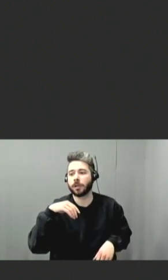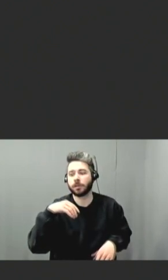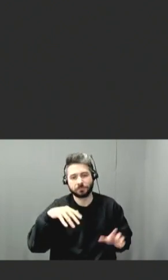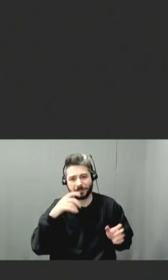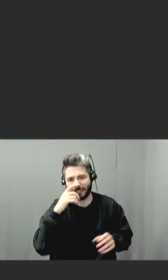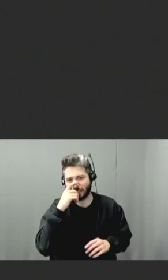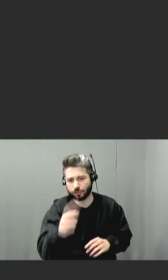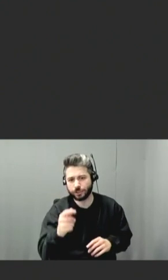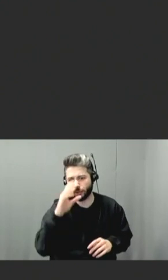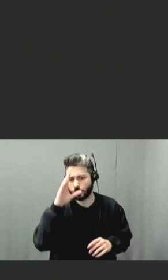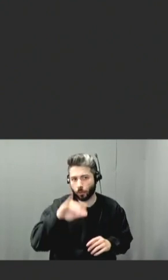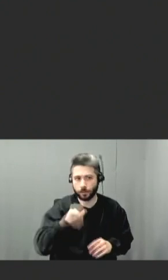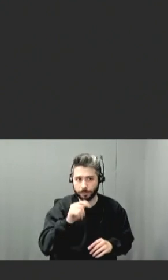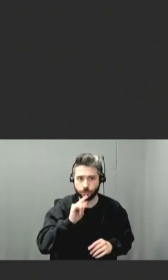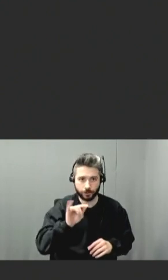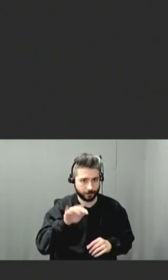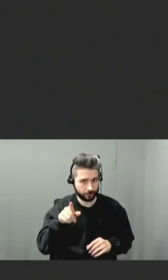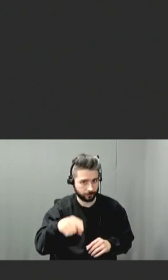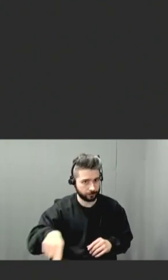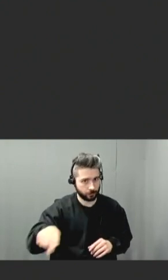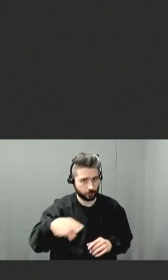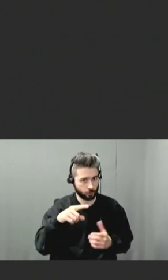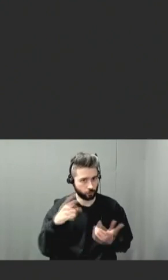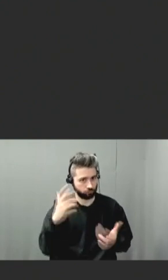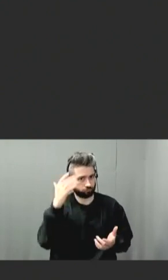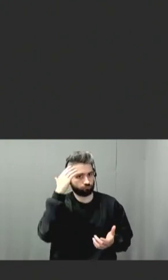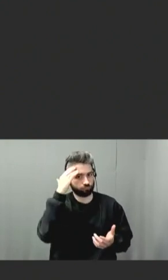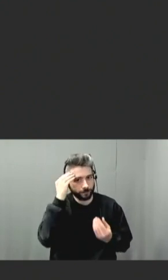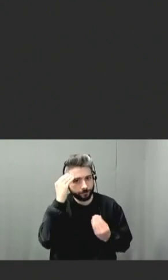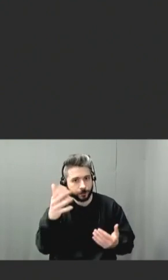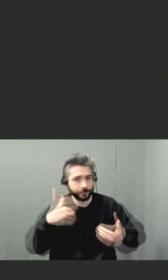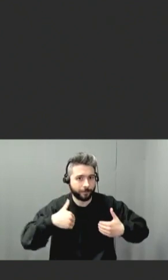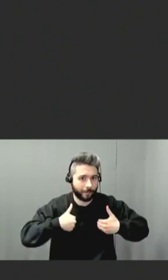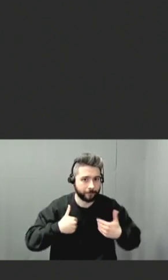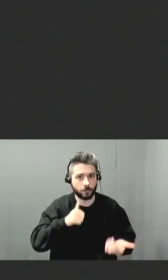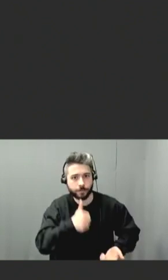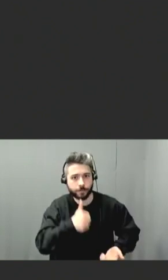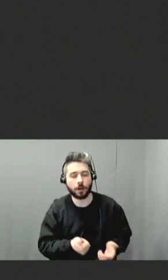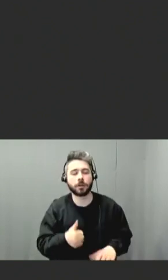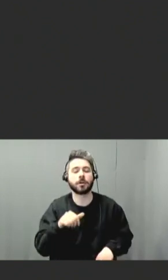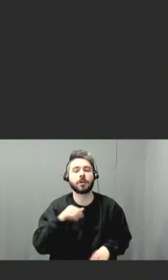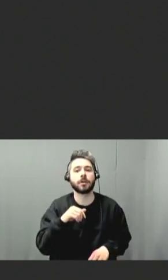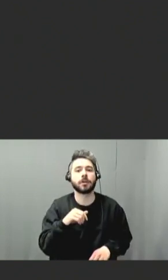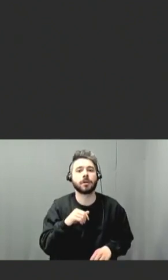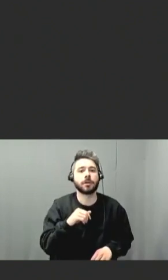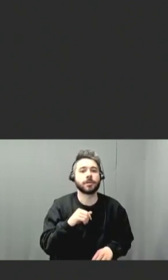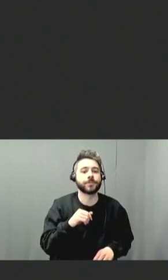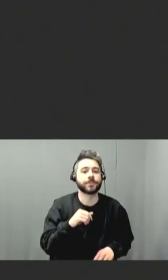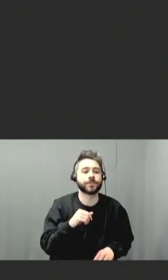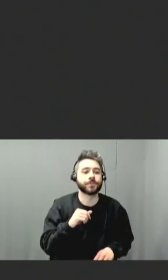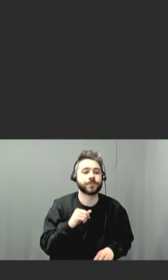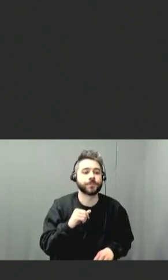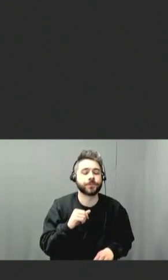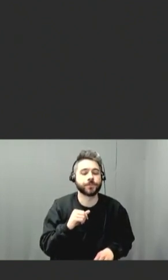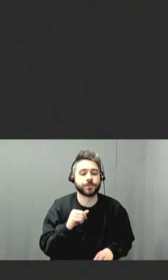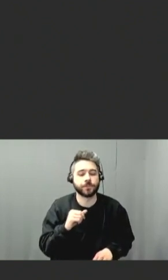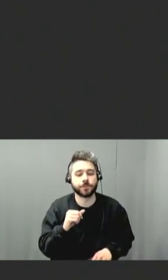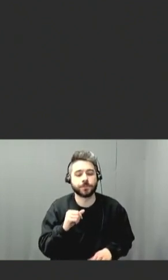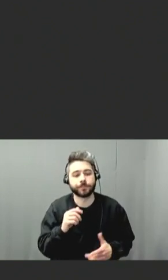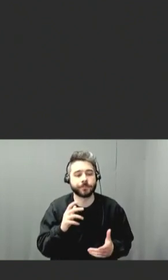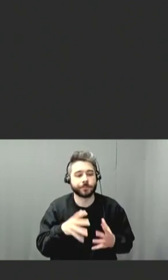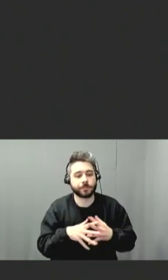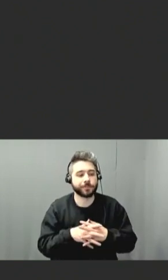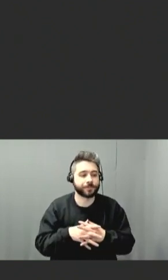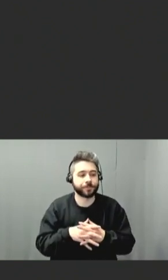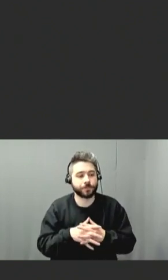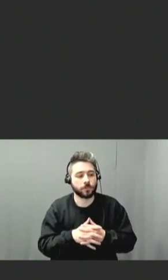know, and I don't know if you guys were privy to any of this, whether the information that we've